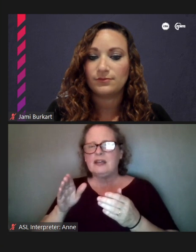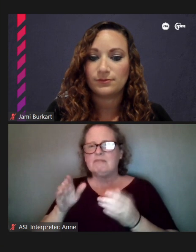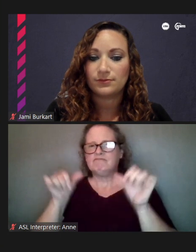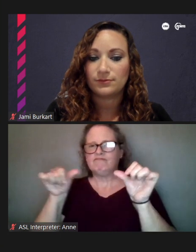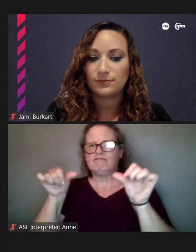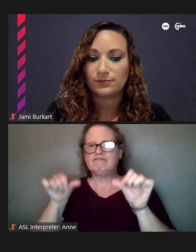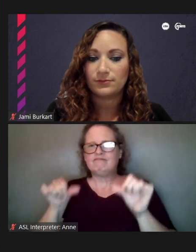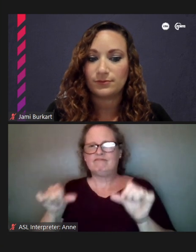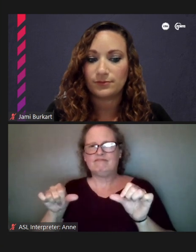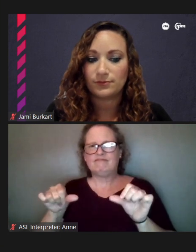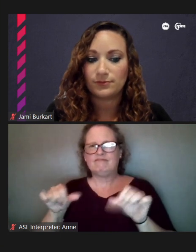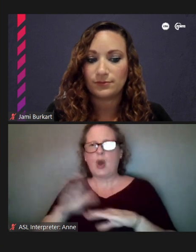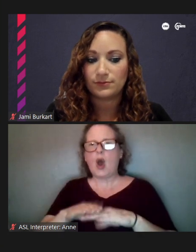on metal on the station.